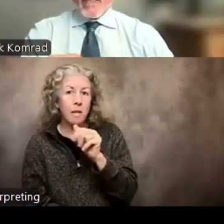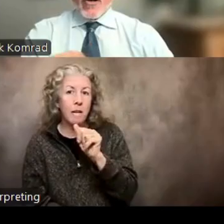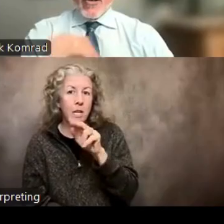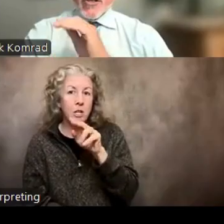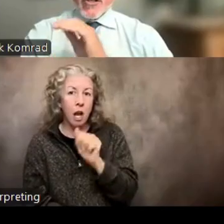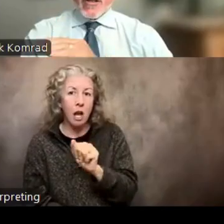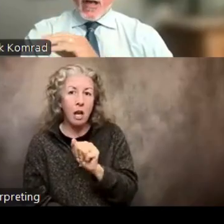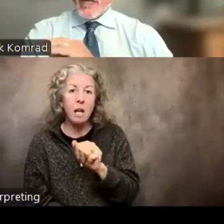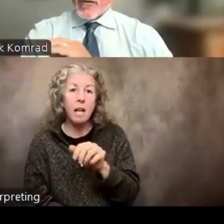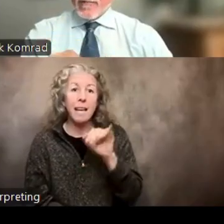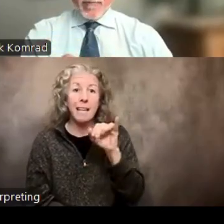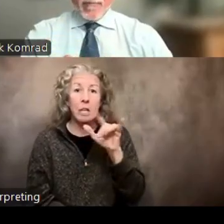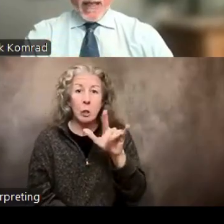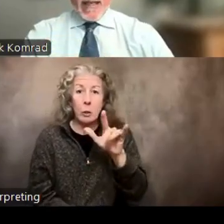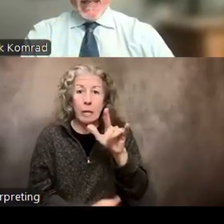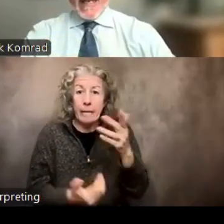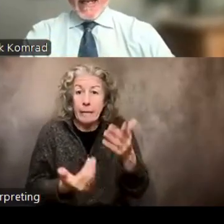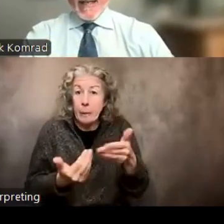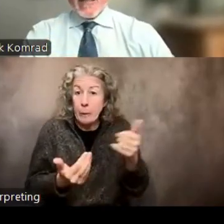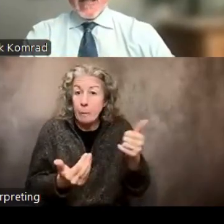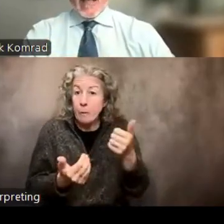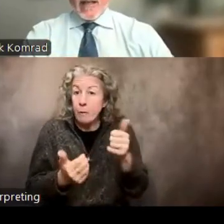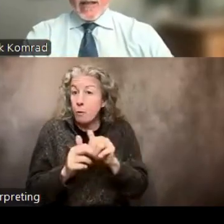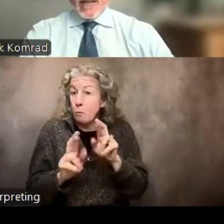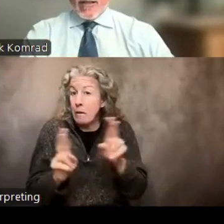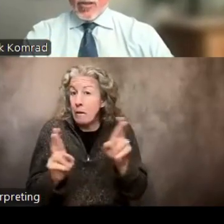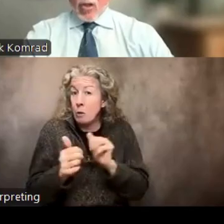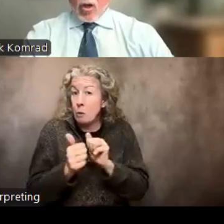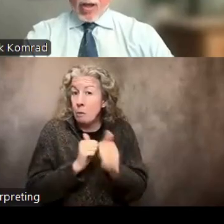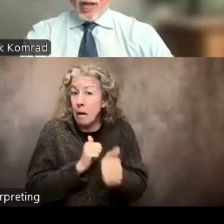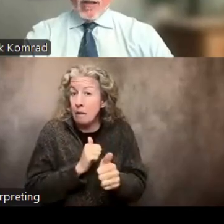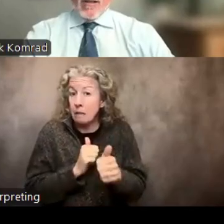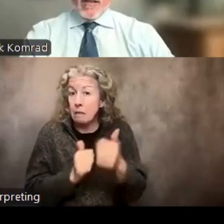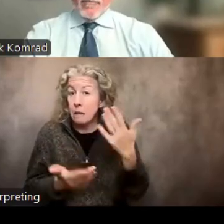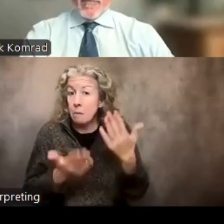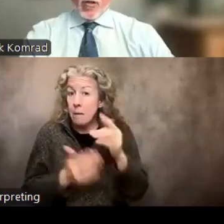verge the governor may be any day signing into law the bill